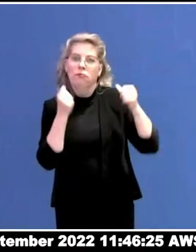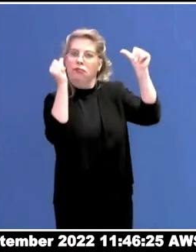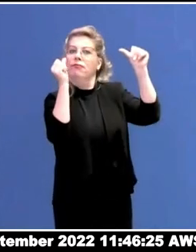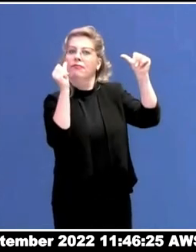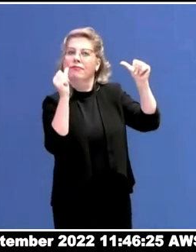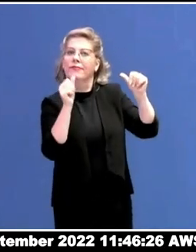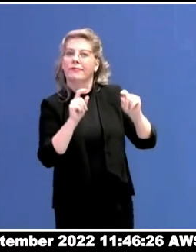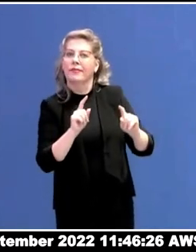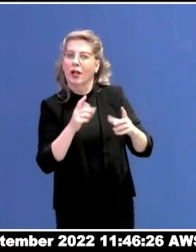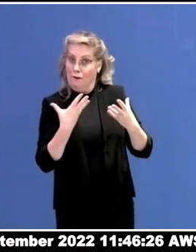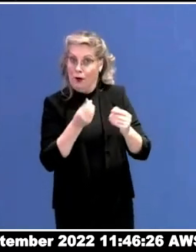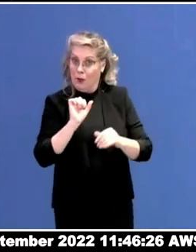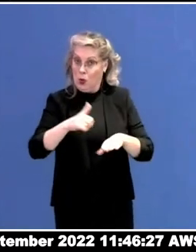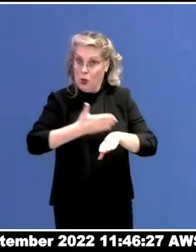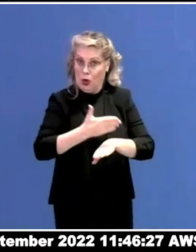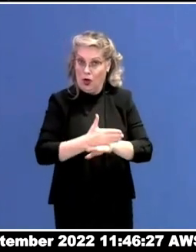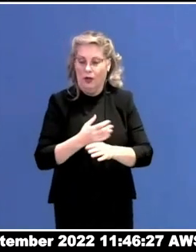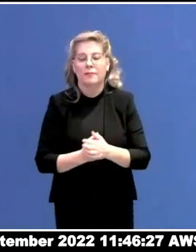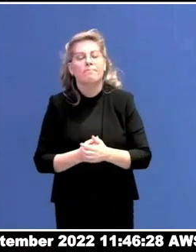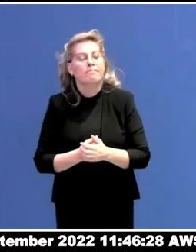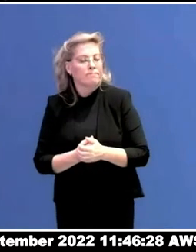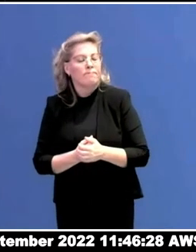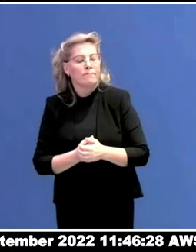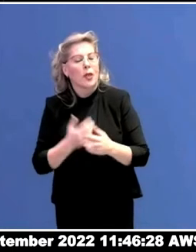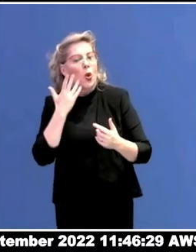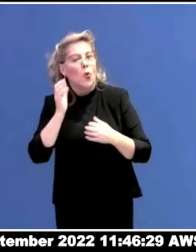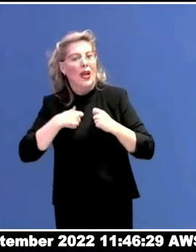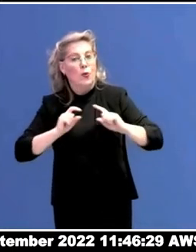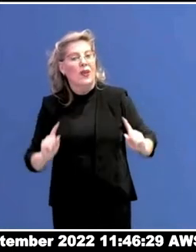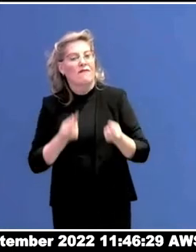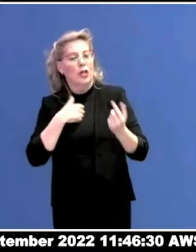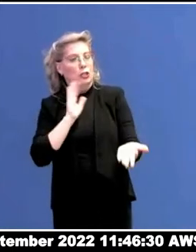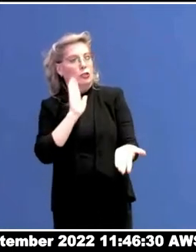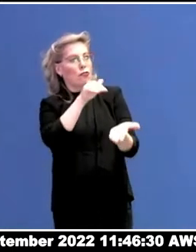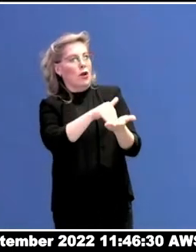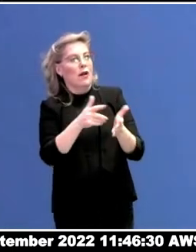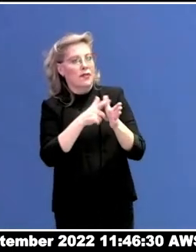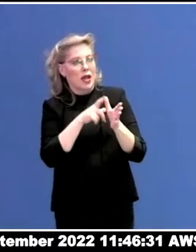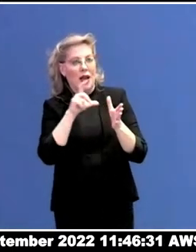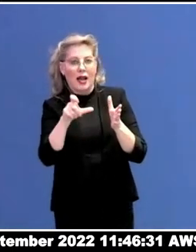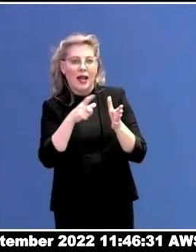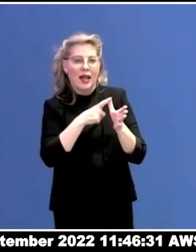When we first walked into Acacia Prison, I spoke of a situation with a young man.